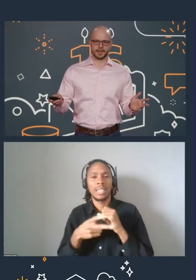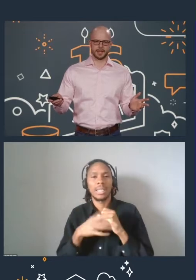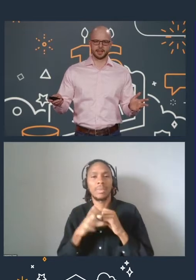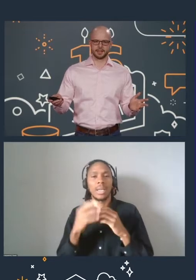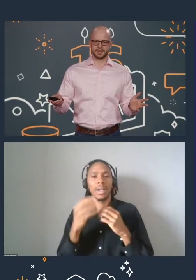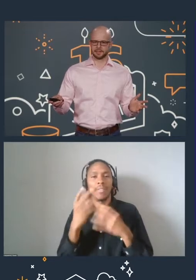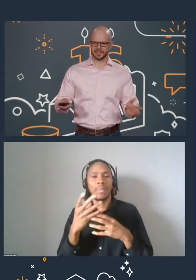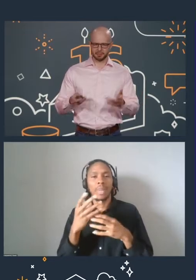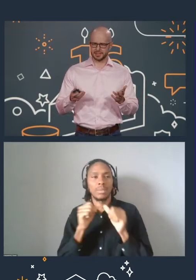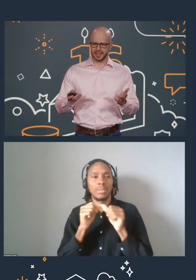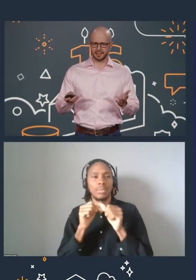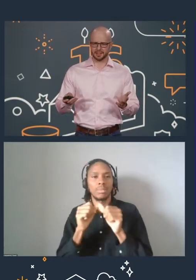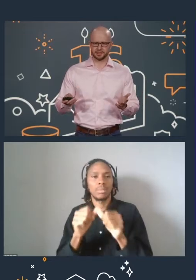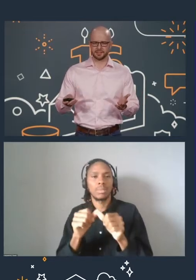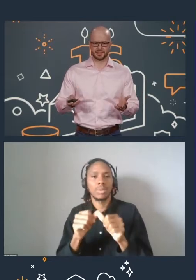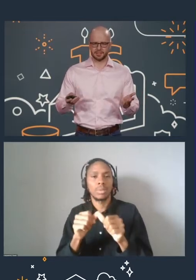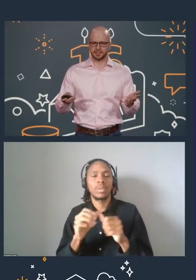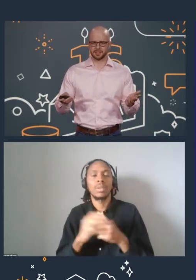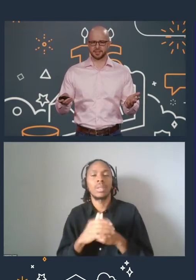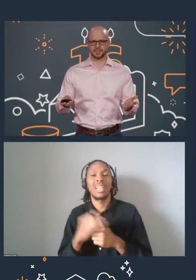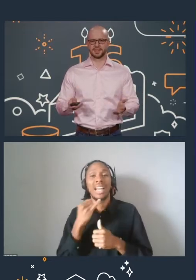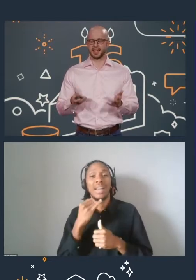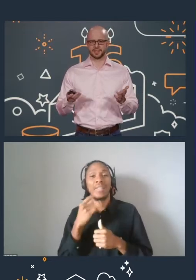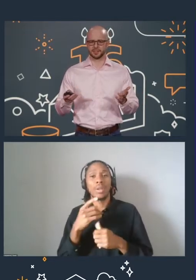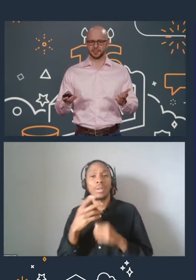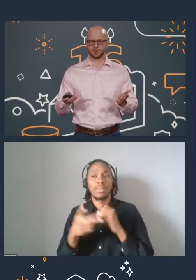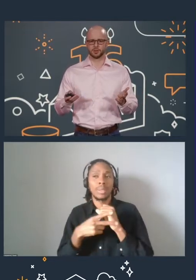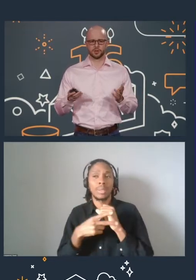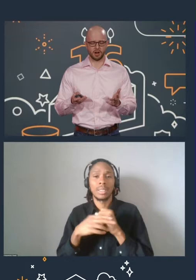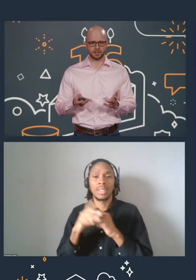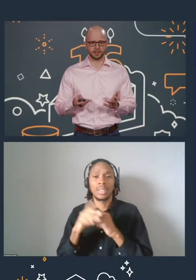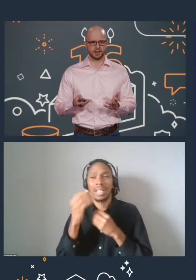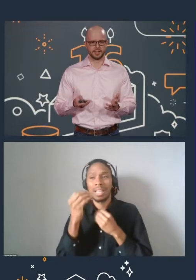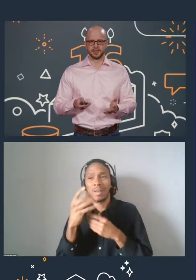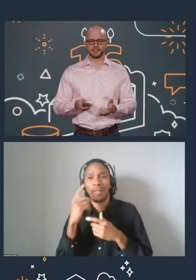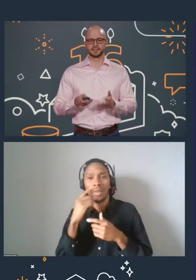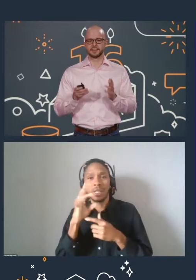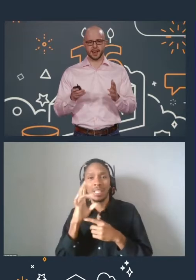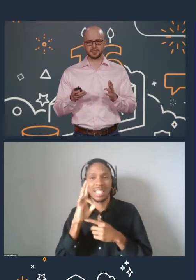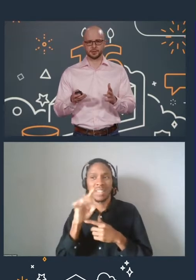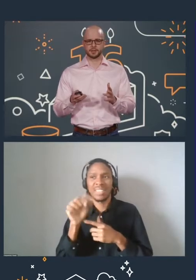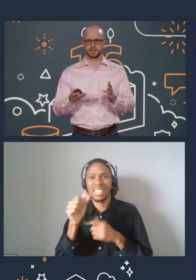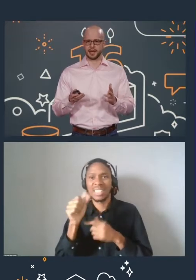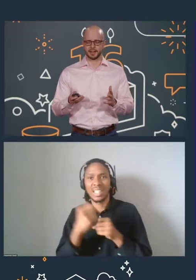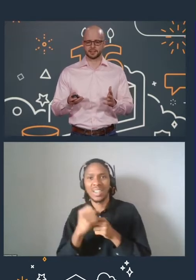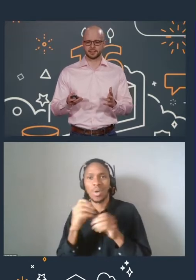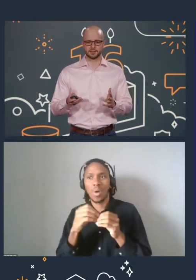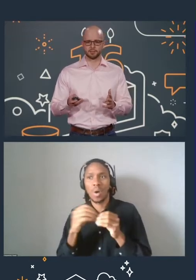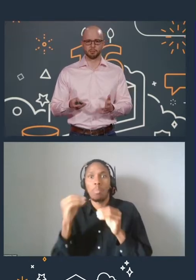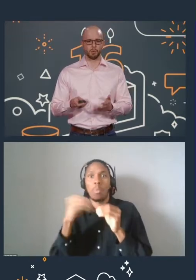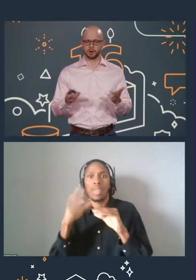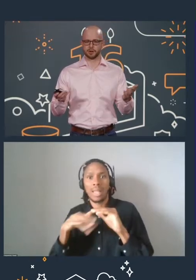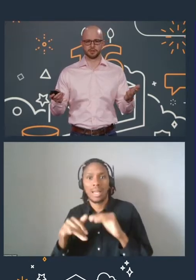And if you're keeping data for seven, or even 10 years, or longer, that's not going to be accessed more